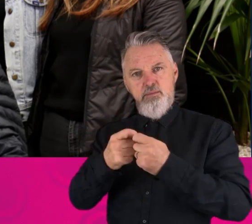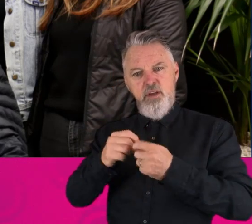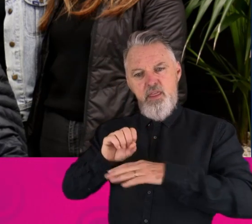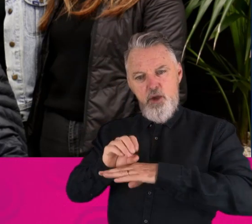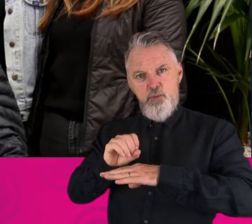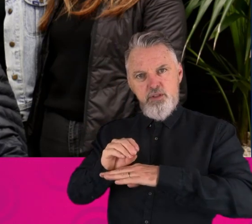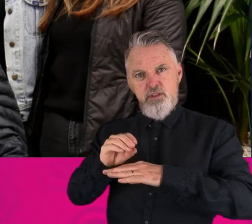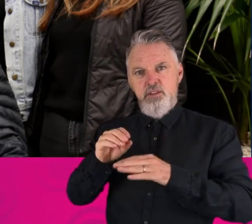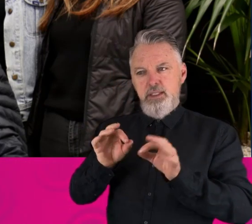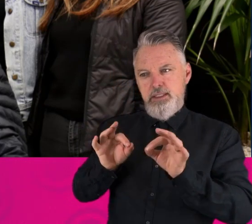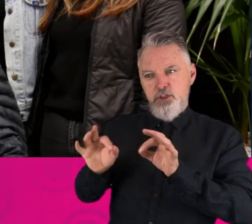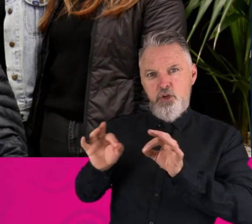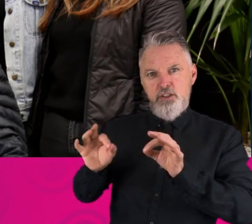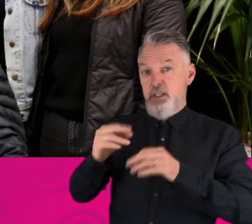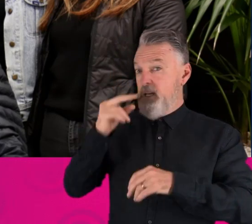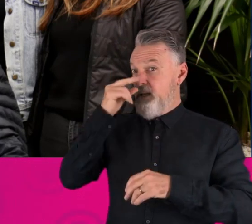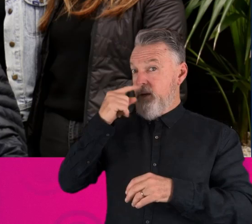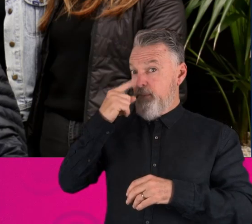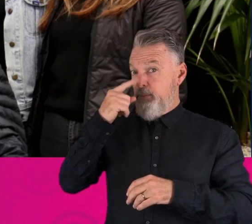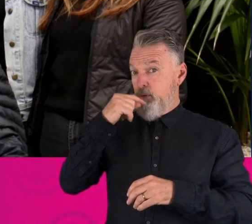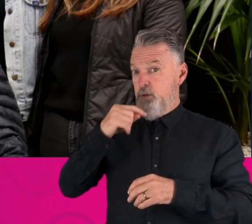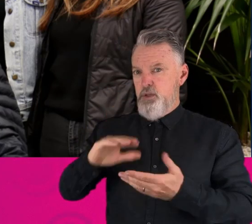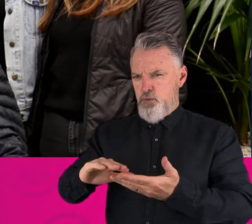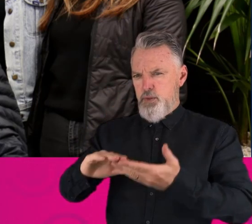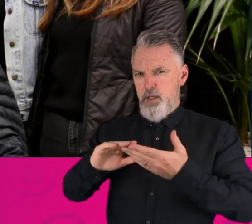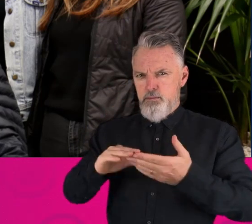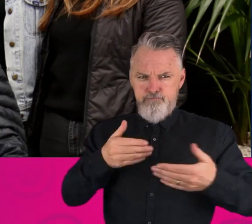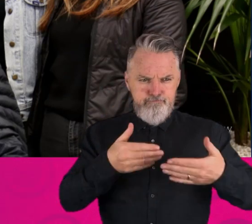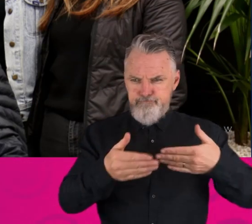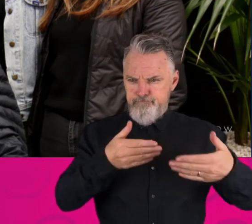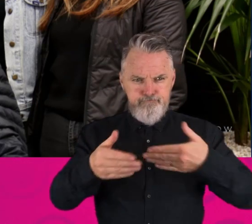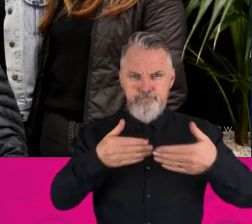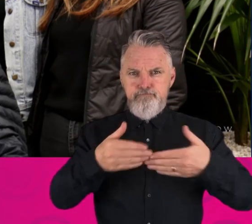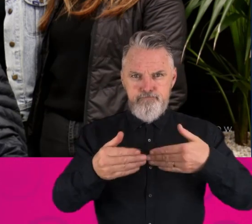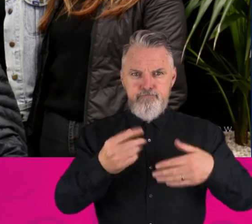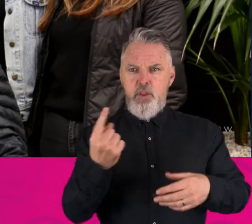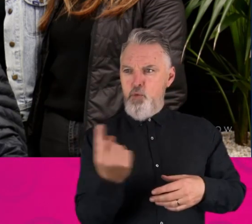and young people with the lived experience of our user base to address this issue. And we created Maslow.